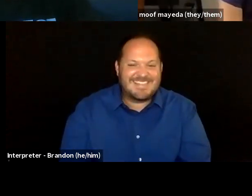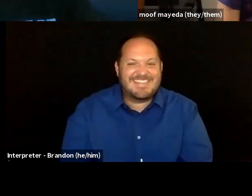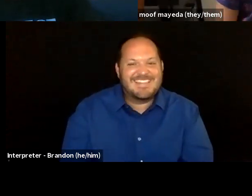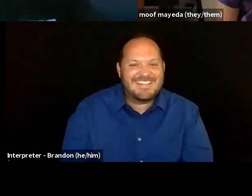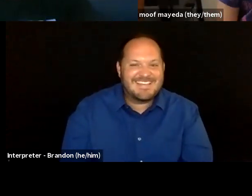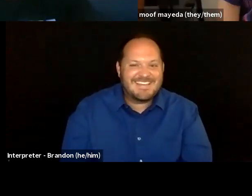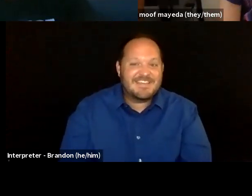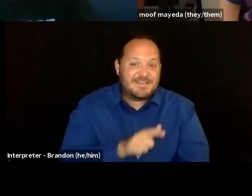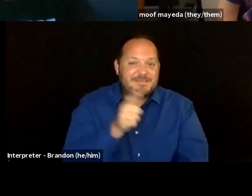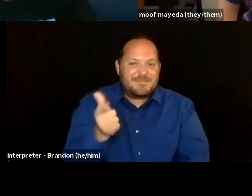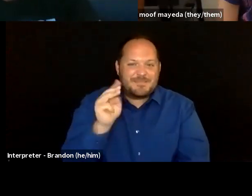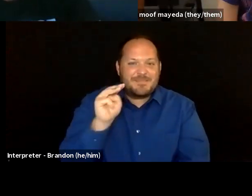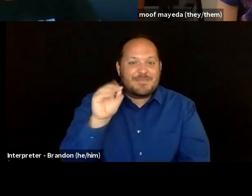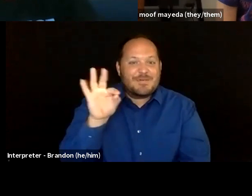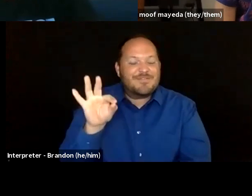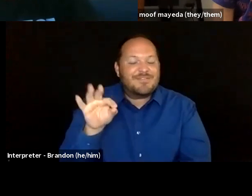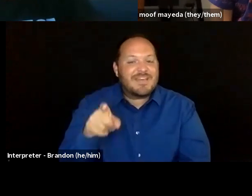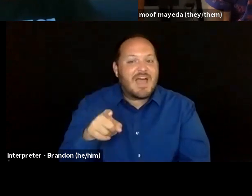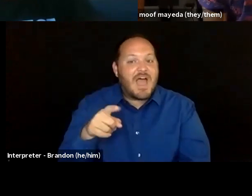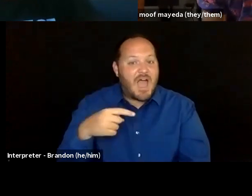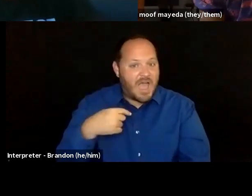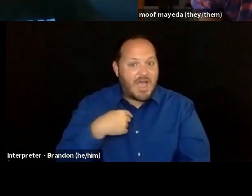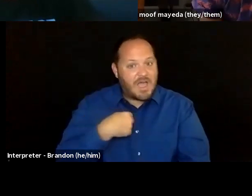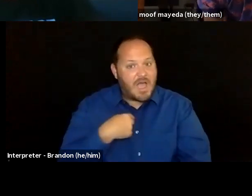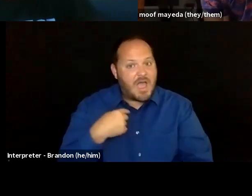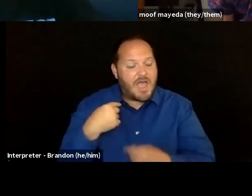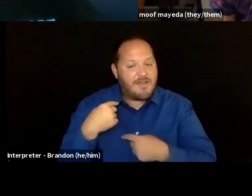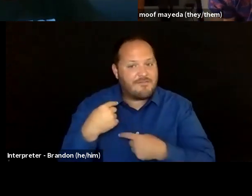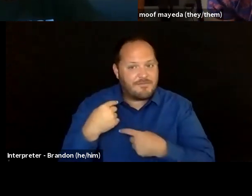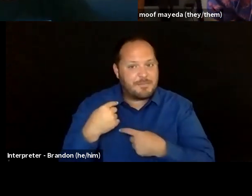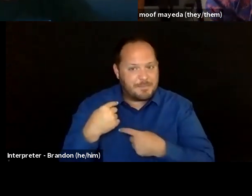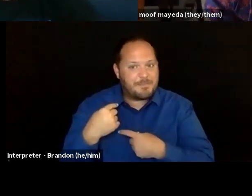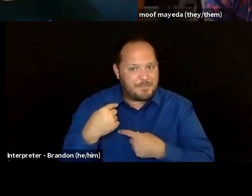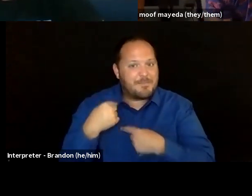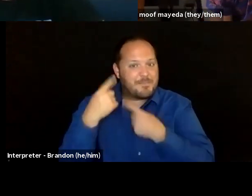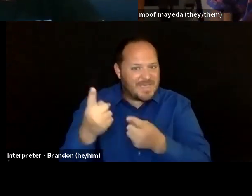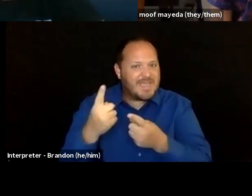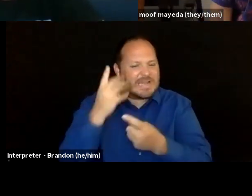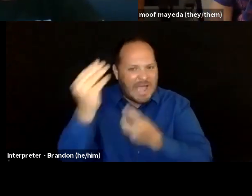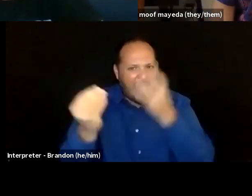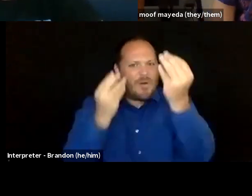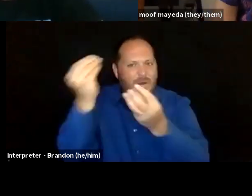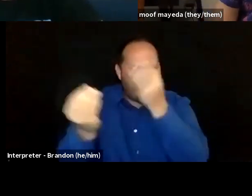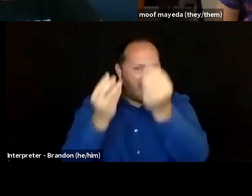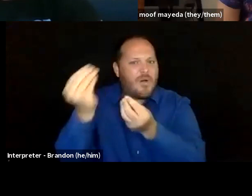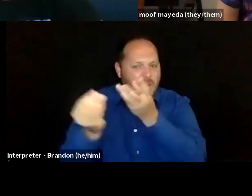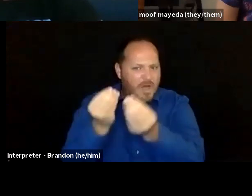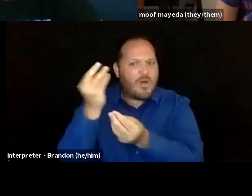And I guess the -- I don't know, I guess the only thing I would just bring up around Pride is as a lot of cities are trying to